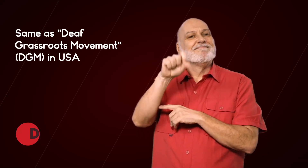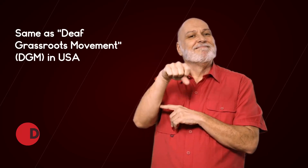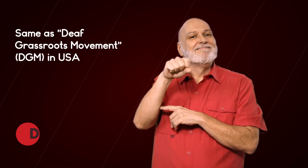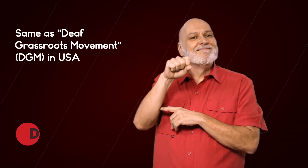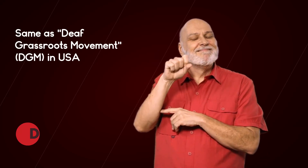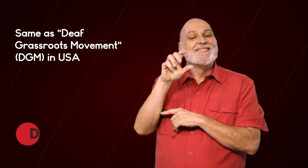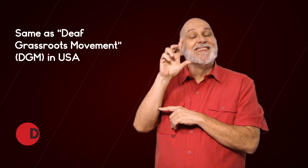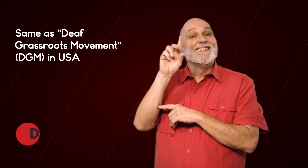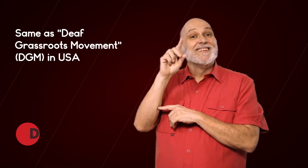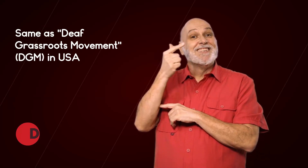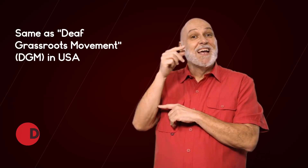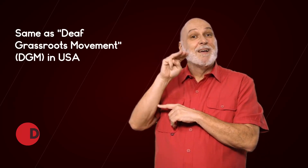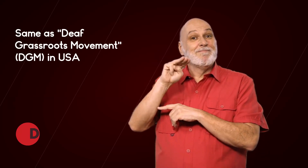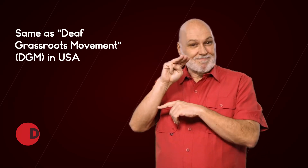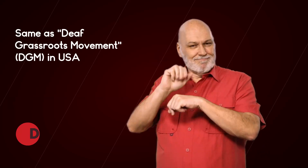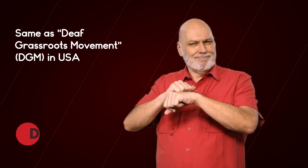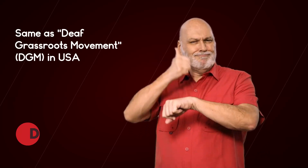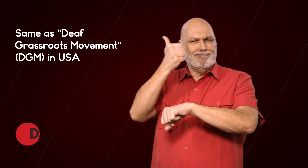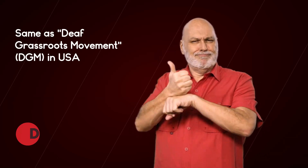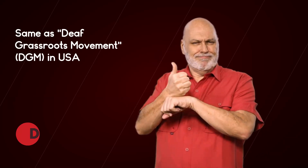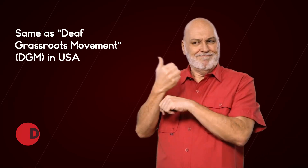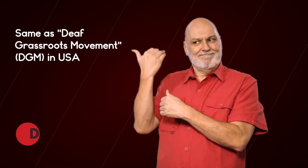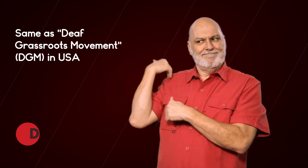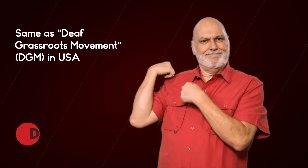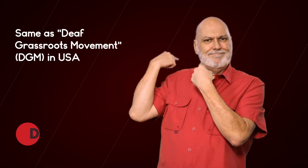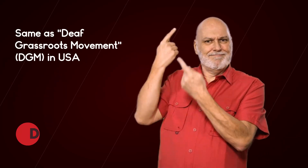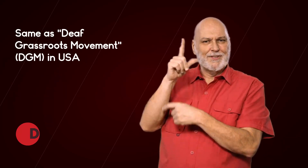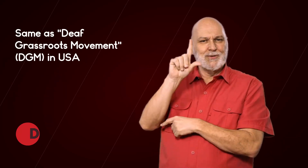Kimberly says yes.